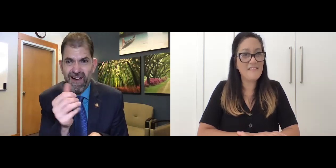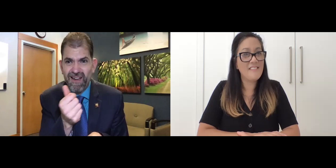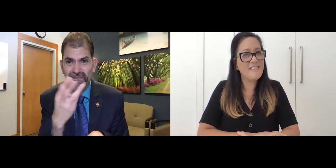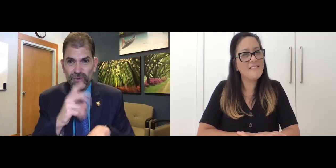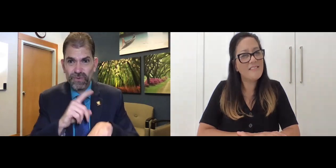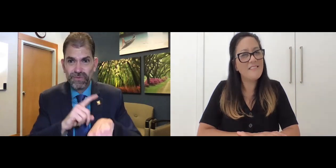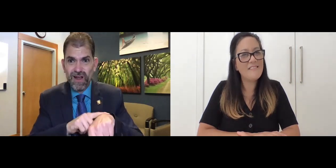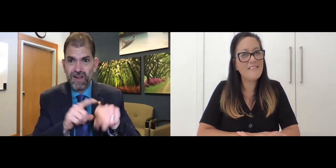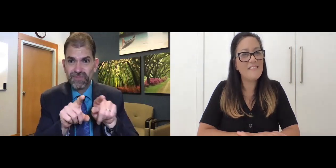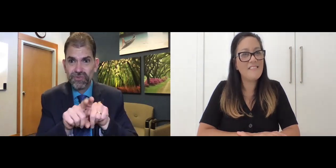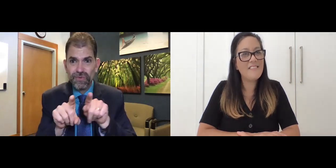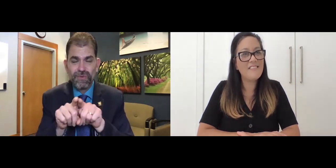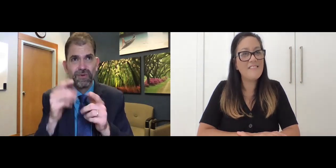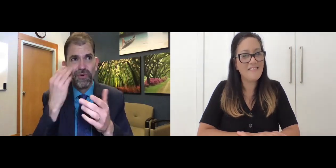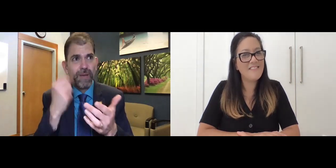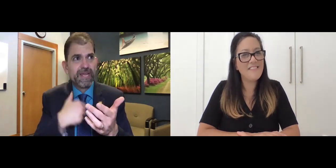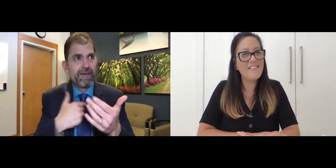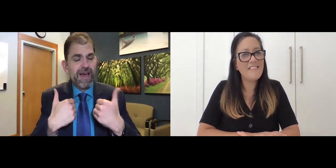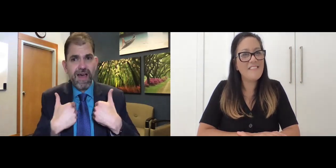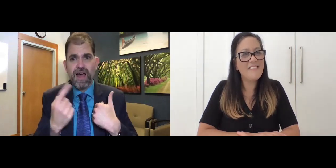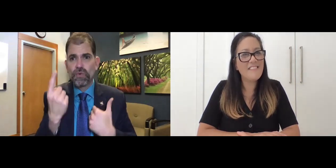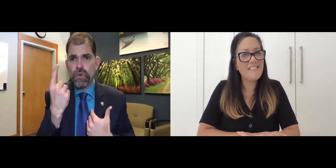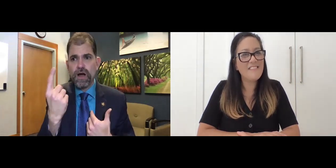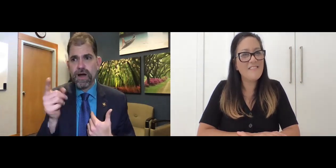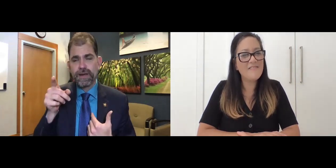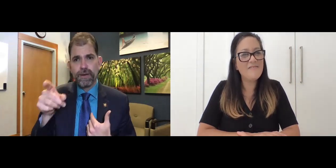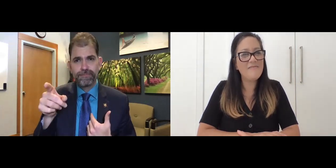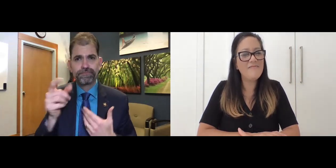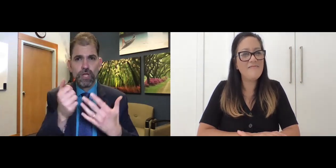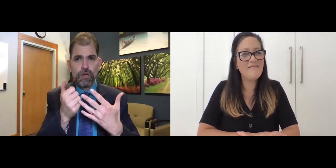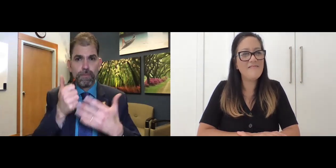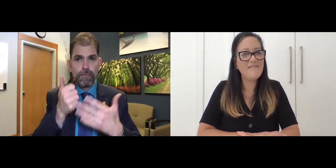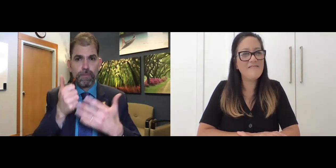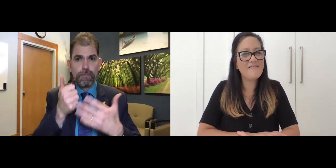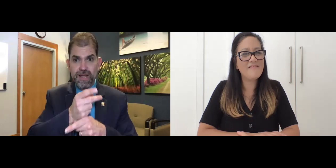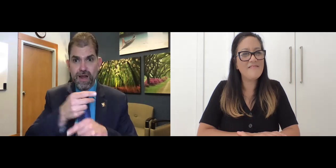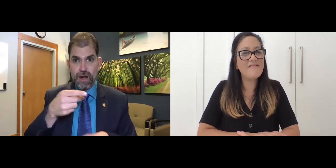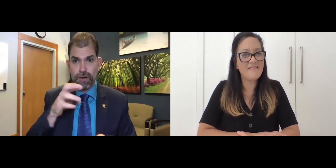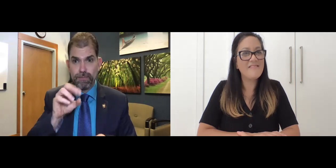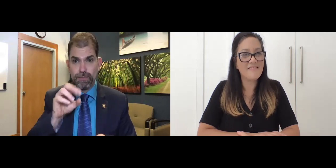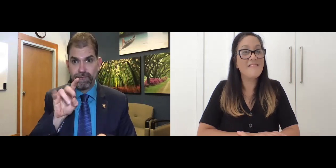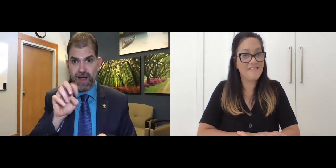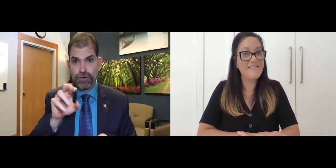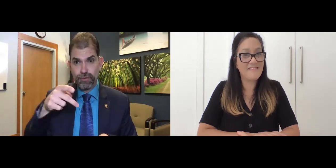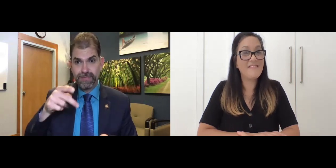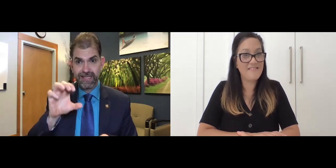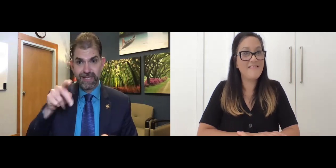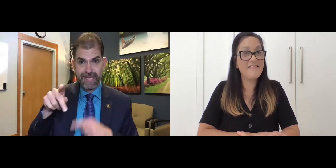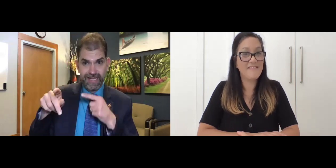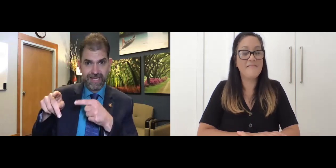I've experienced that a few times as well. I'm thinking of one